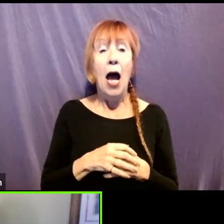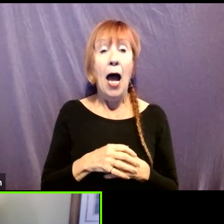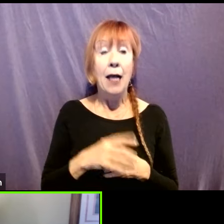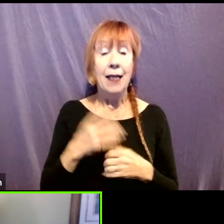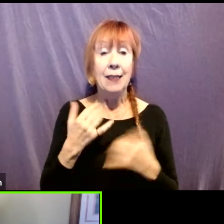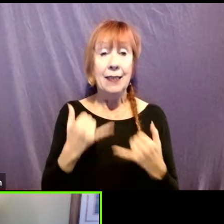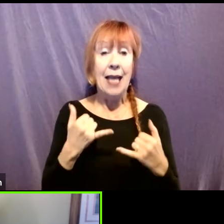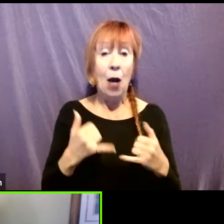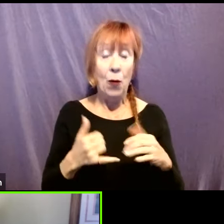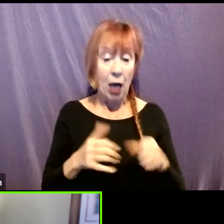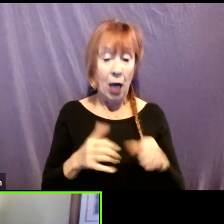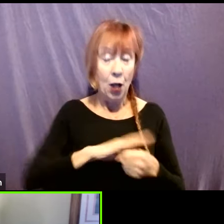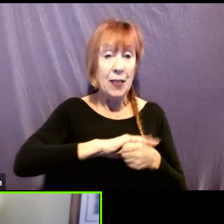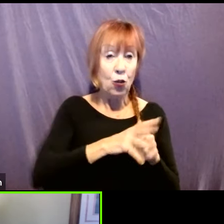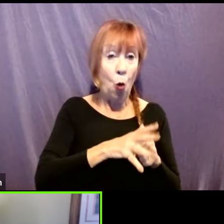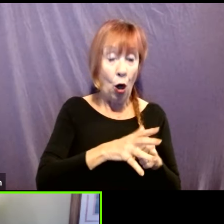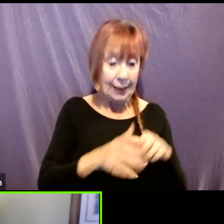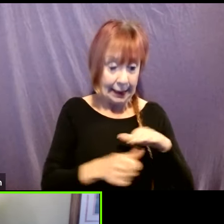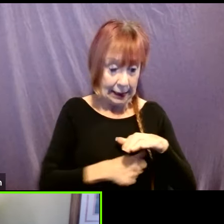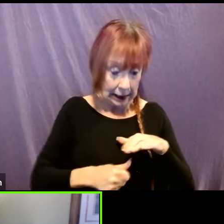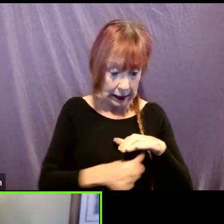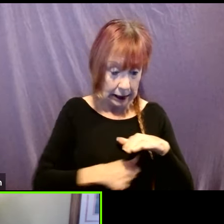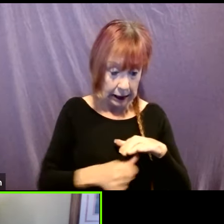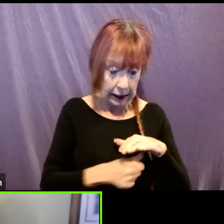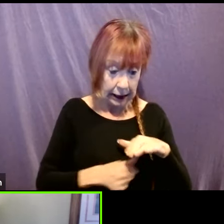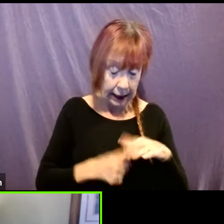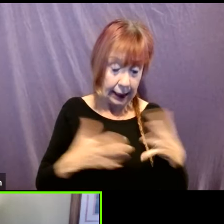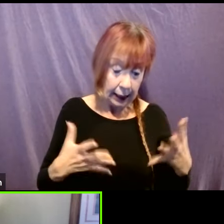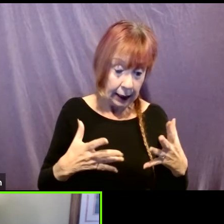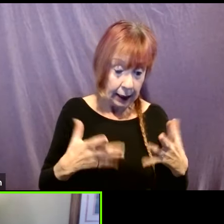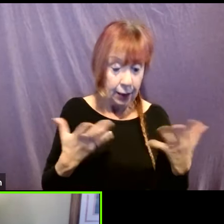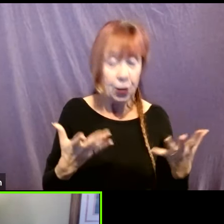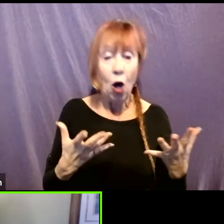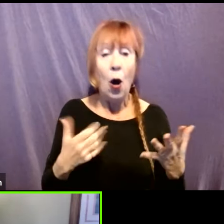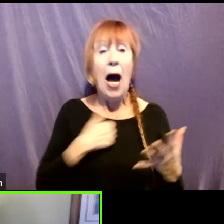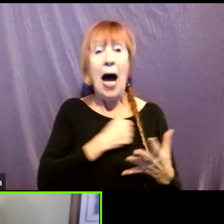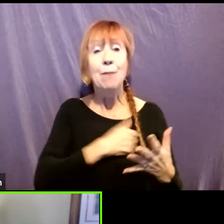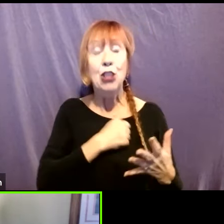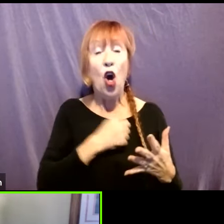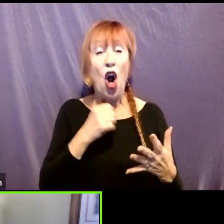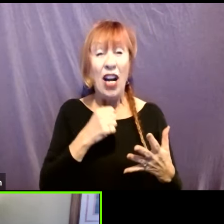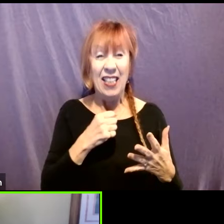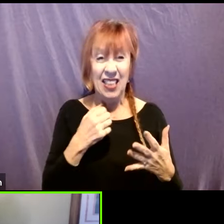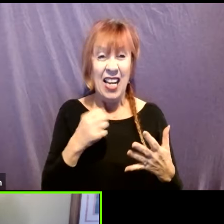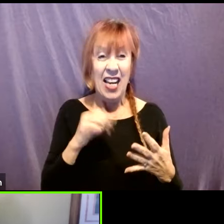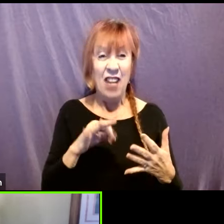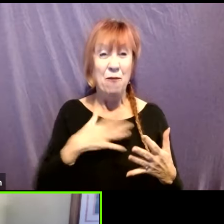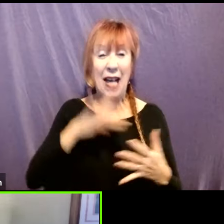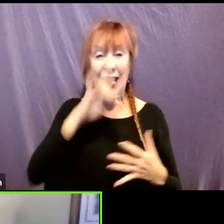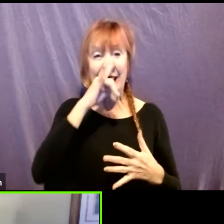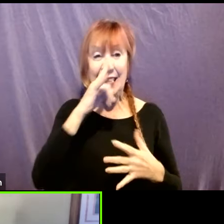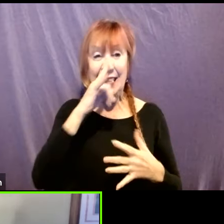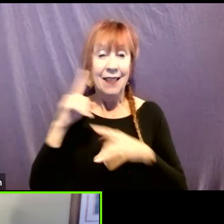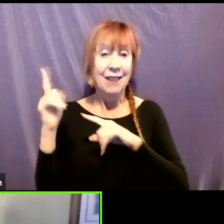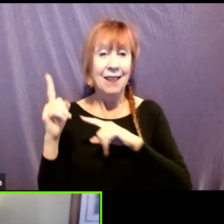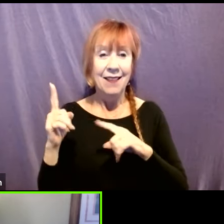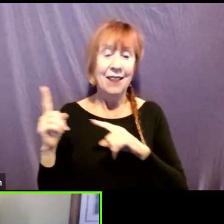just for the sake of our sanity. So I apologize in advance if they run by the screen. I did ask them to stay put.